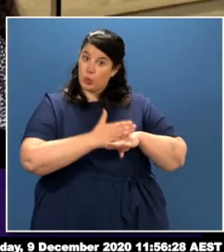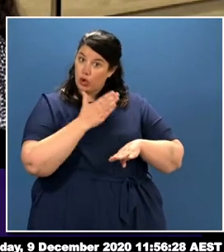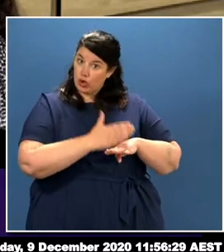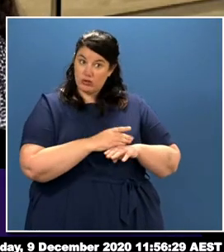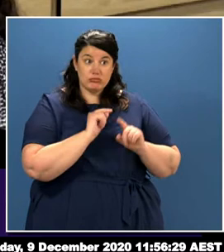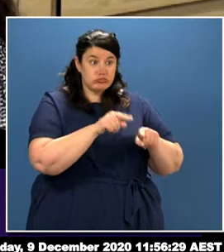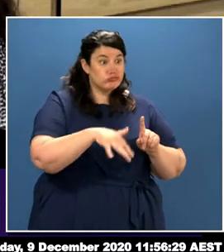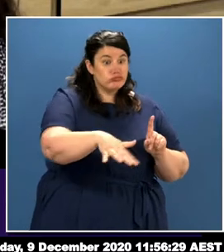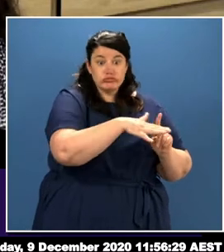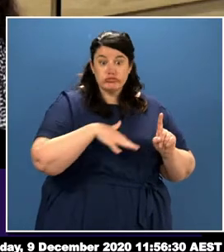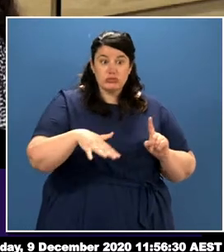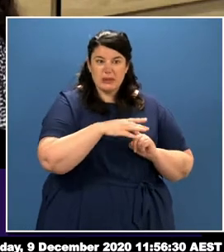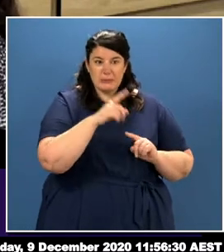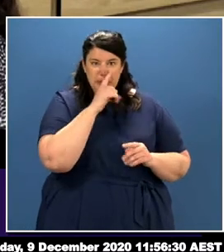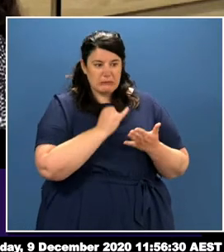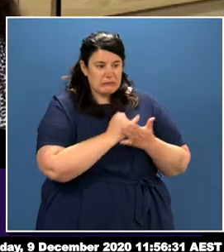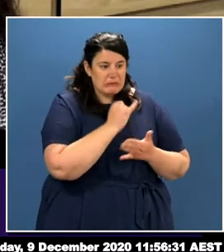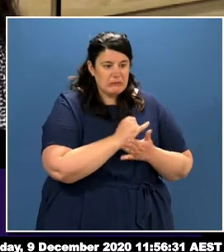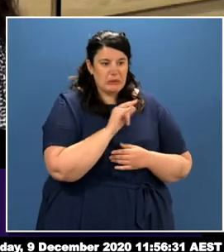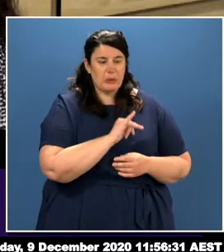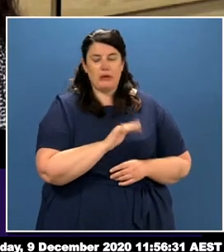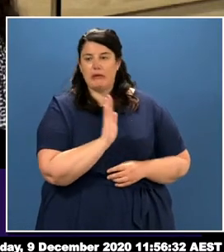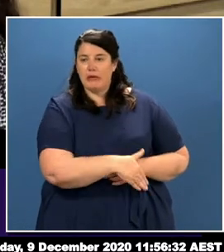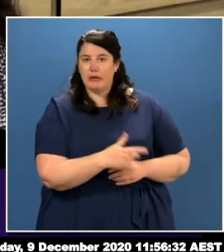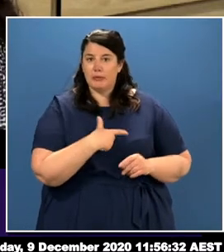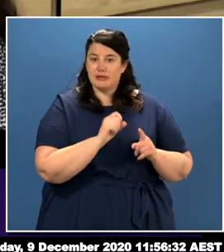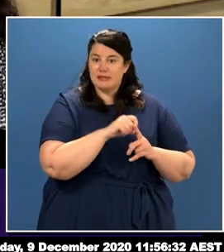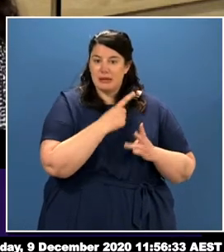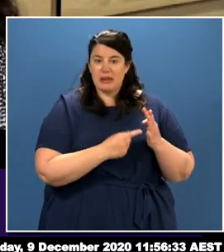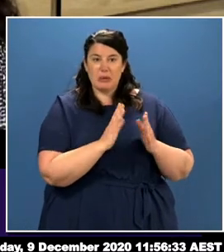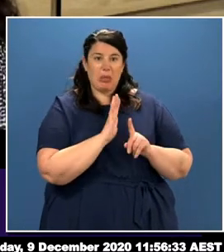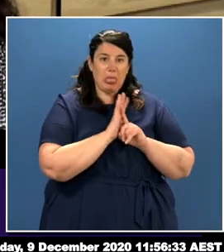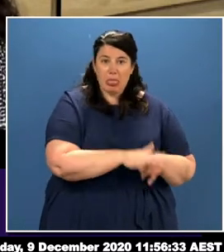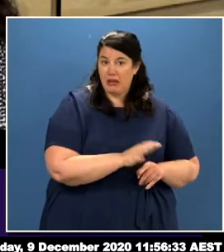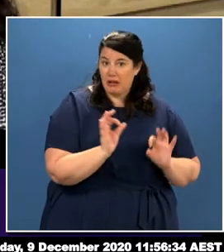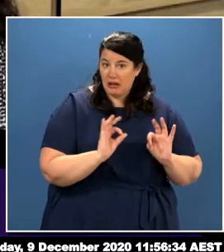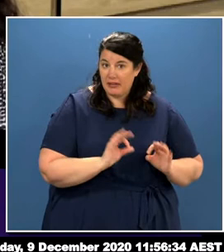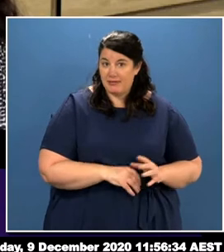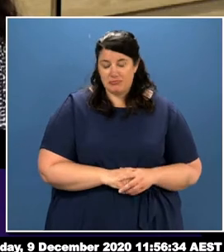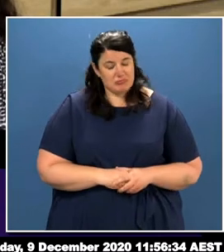against you in your workplace at the ATO on account of your disability, do you? MR PINI: That's correct.